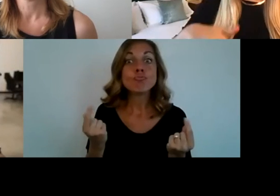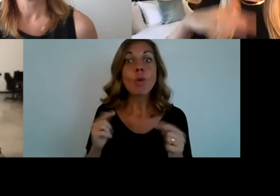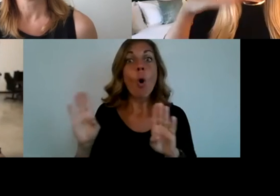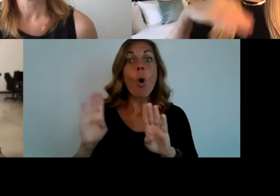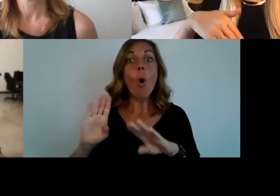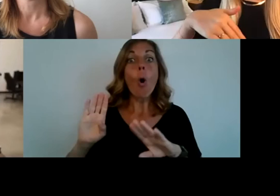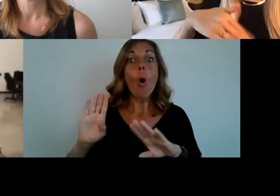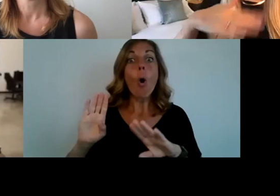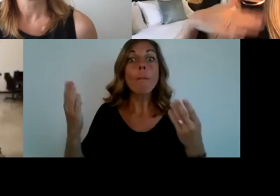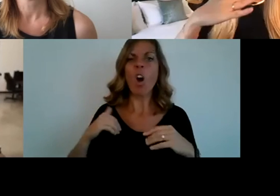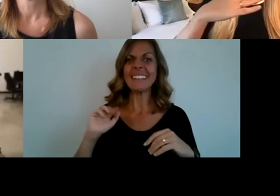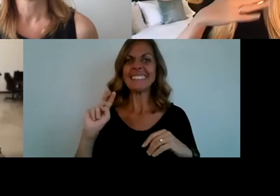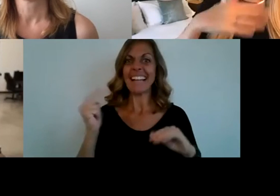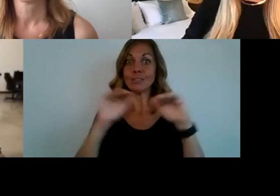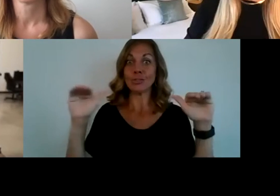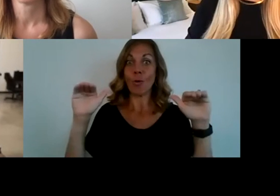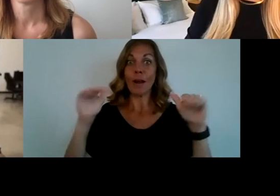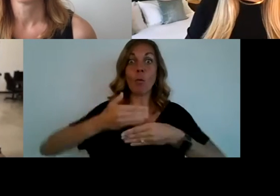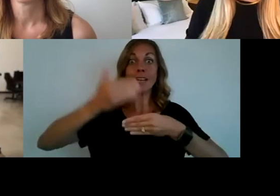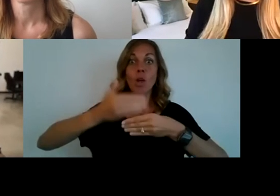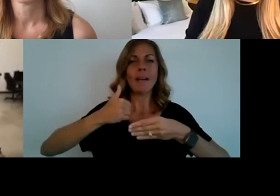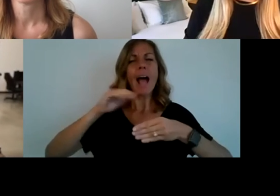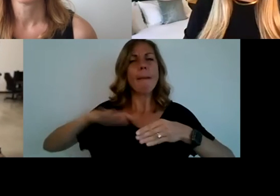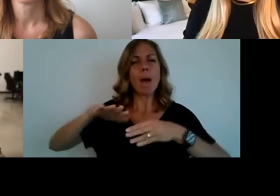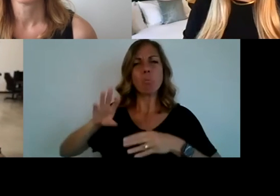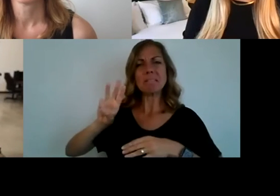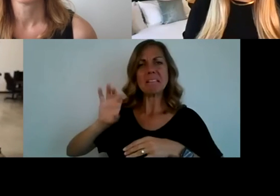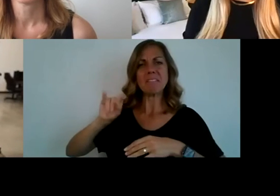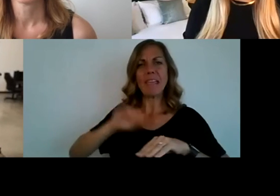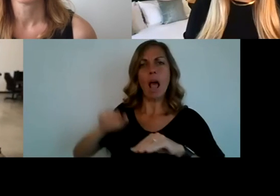which is about 6 feet off the ground with a hill. And we have been serving free coffee